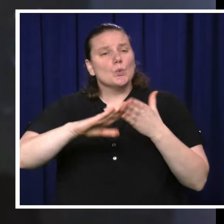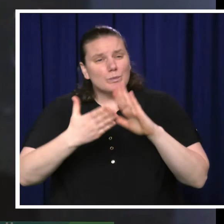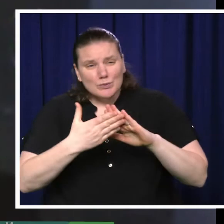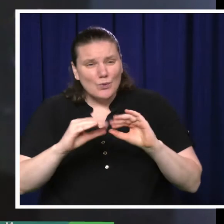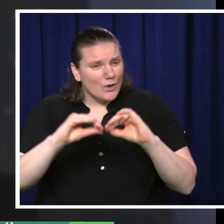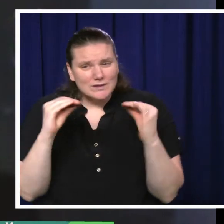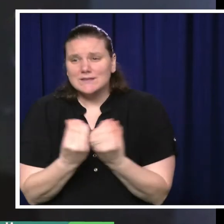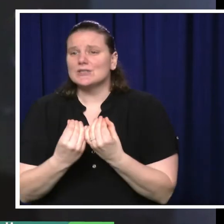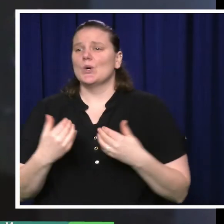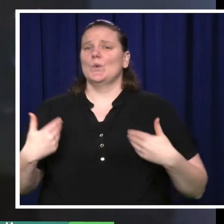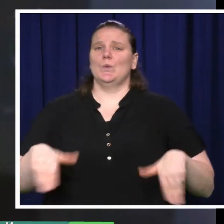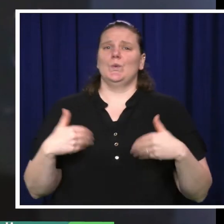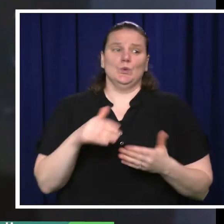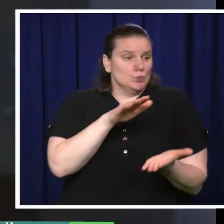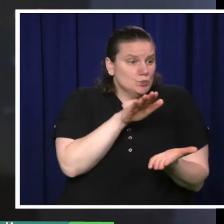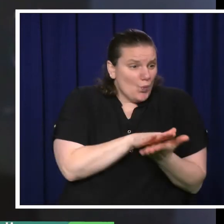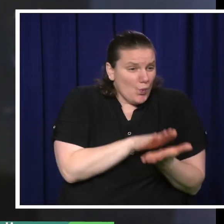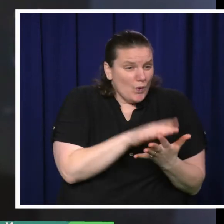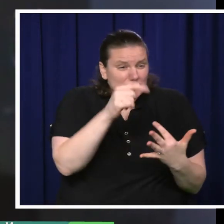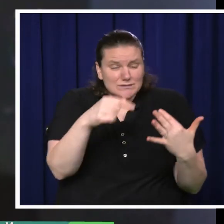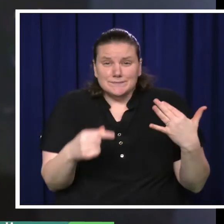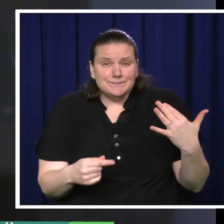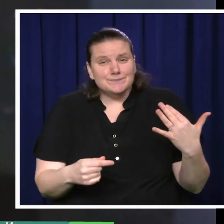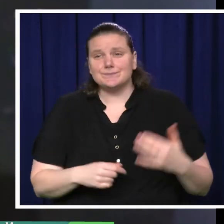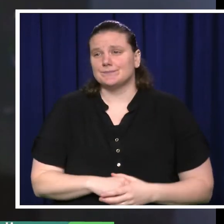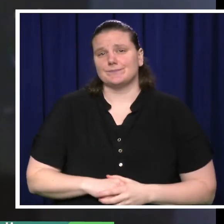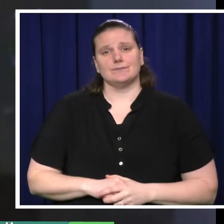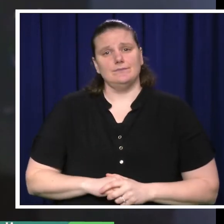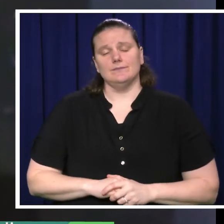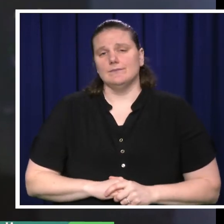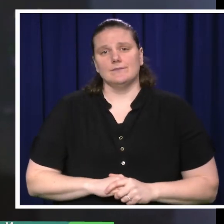organizations, community organizations, schools.